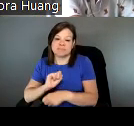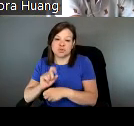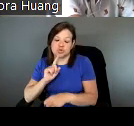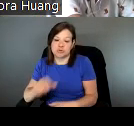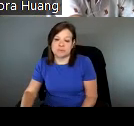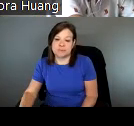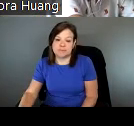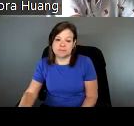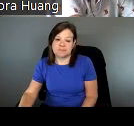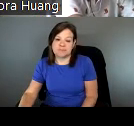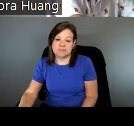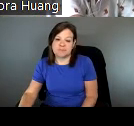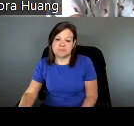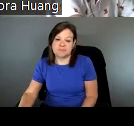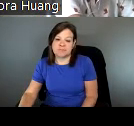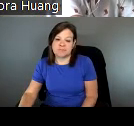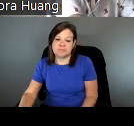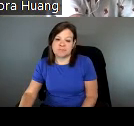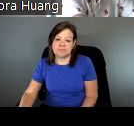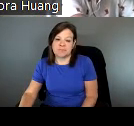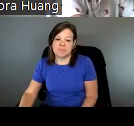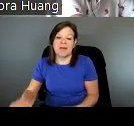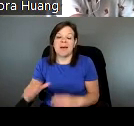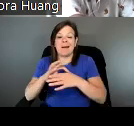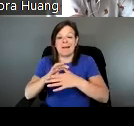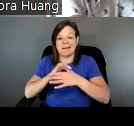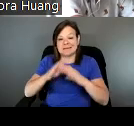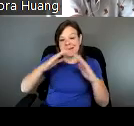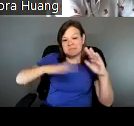bottom to top, content should go bottom to top in a PowerPoint slide.